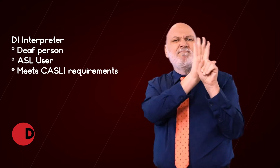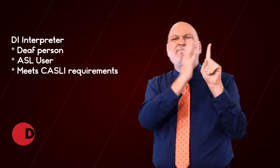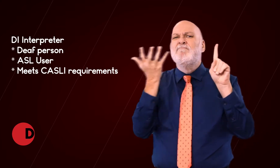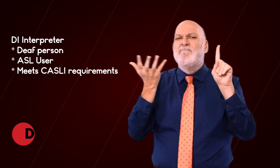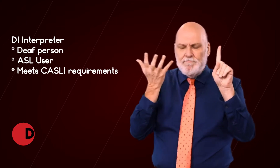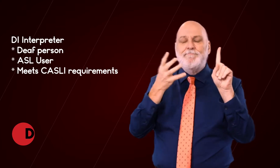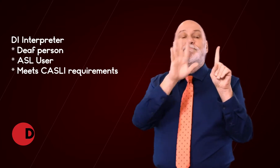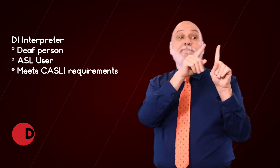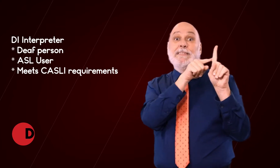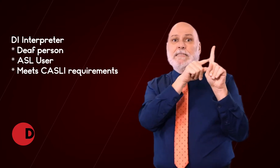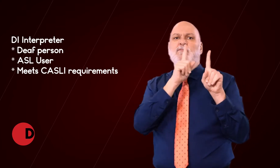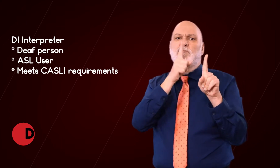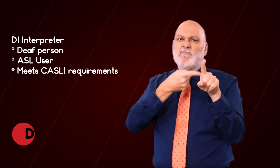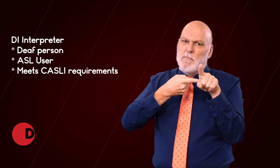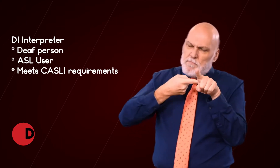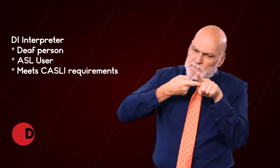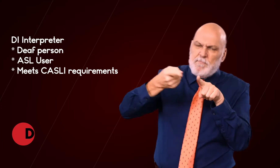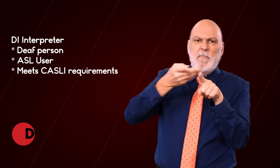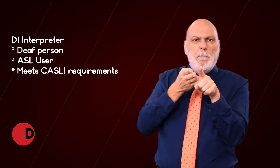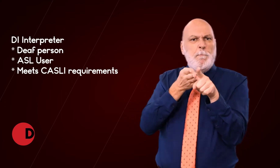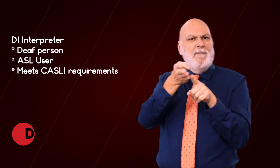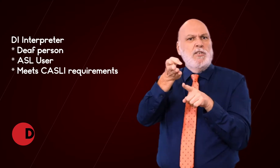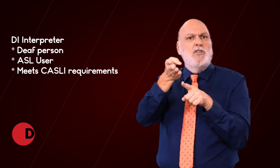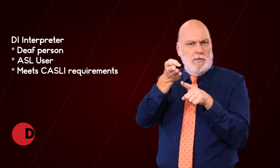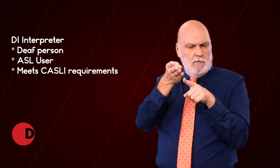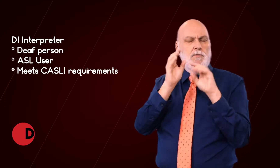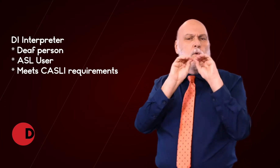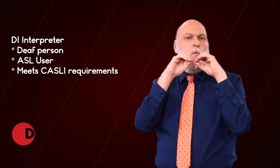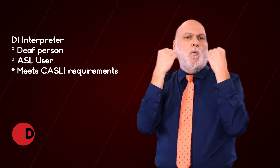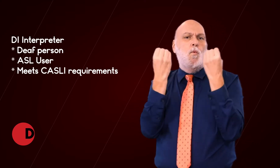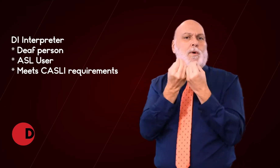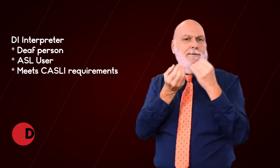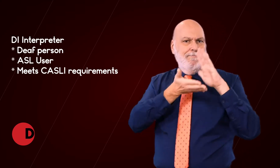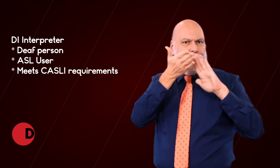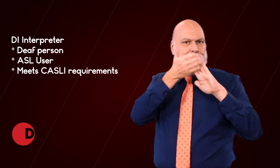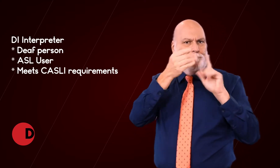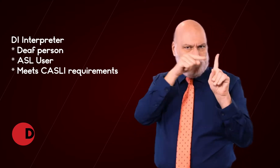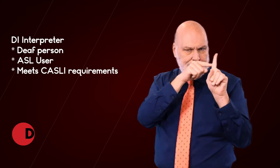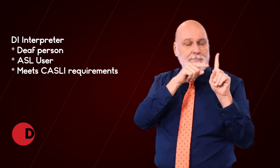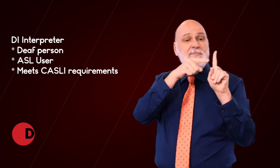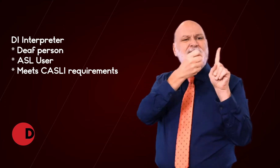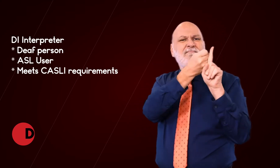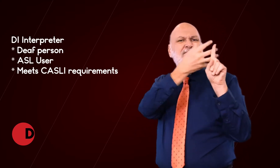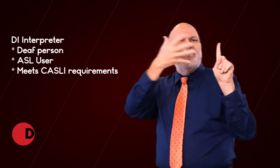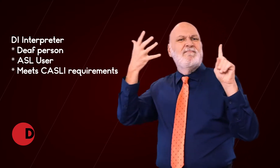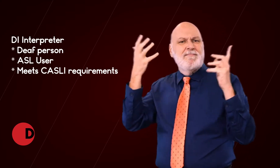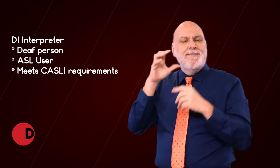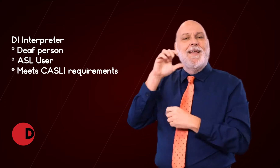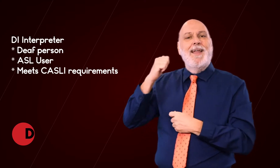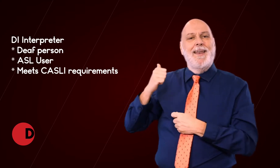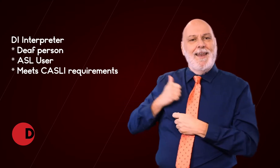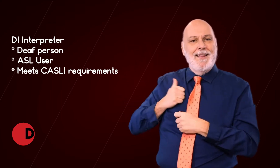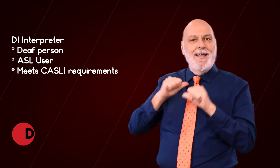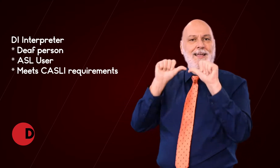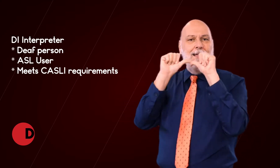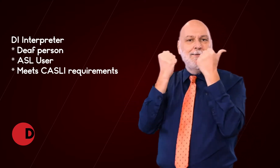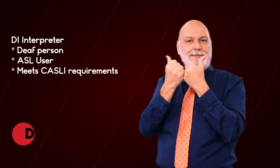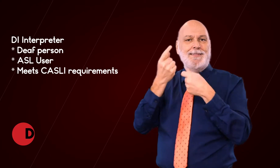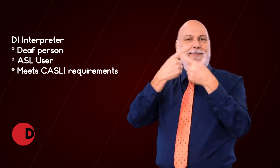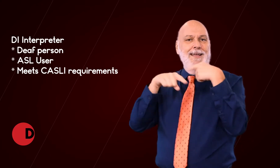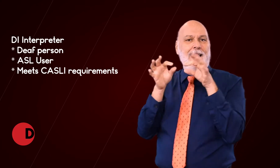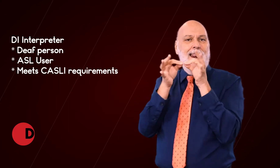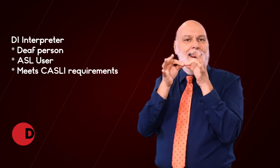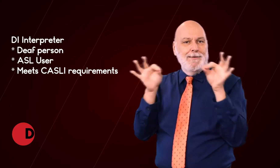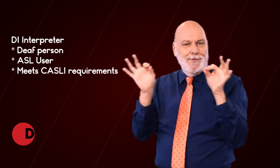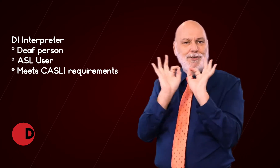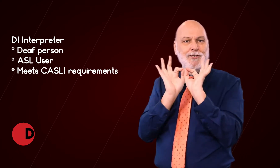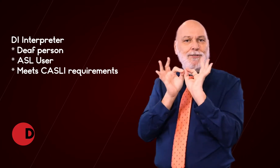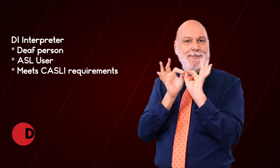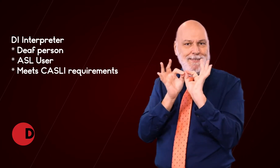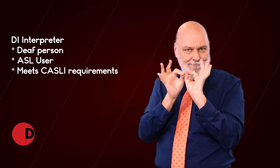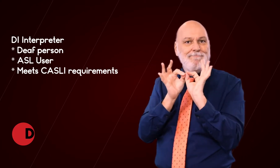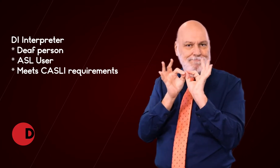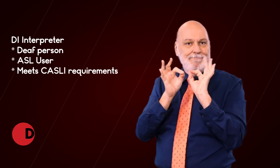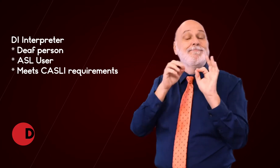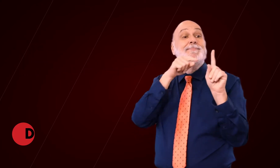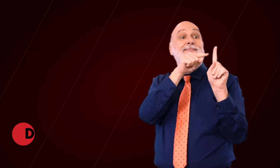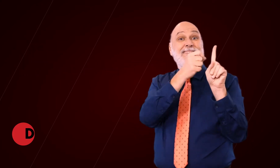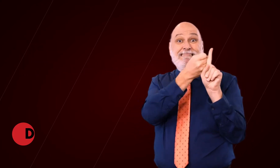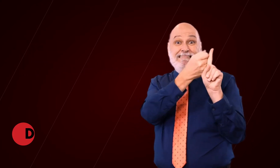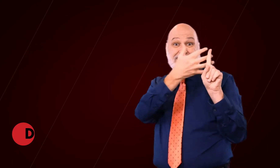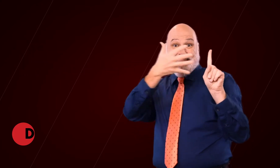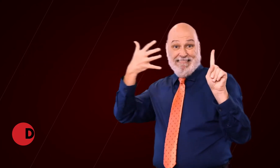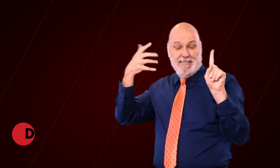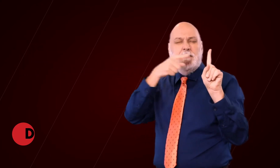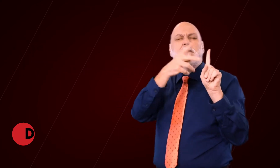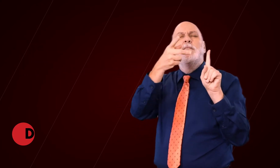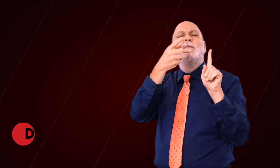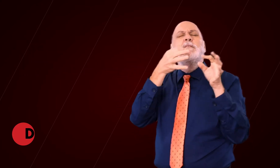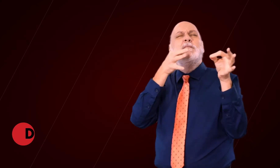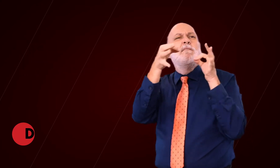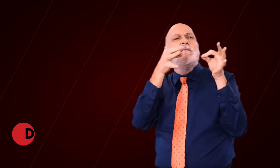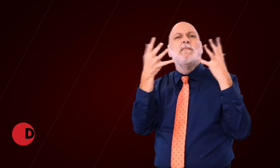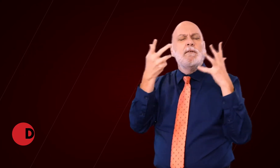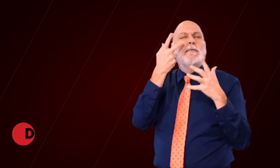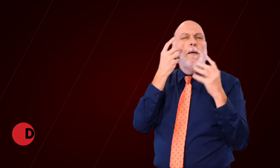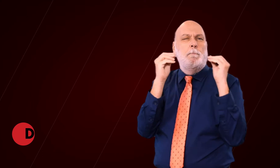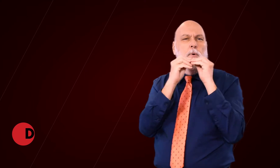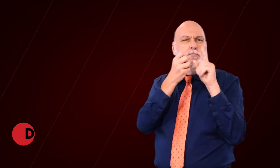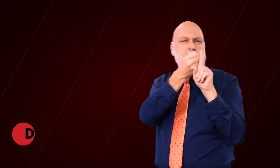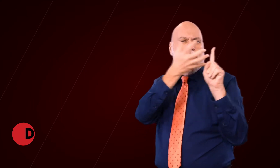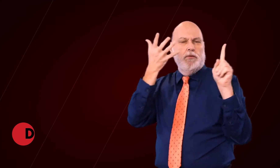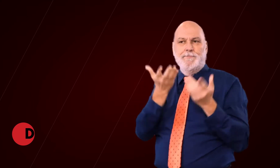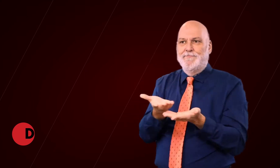CASLI is a professional Canadian sign language interpreter organization.